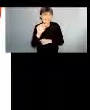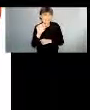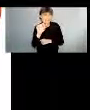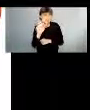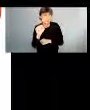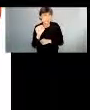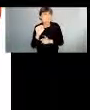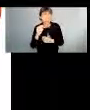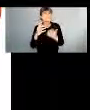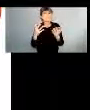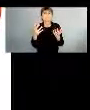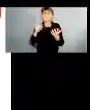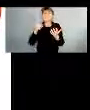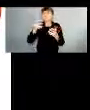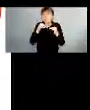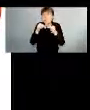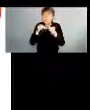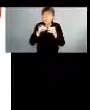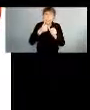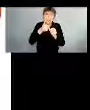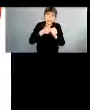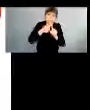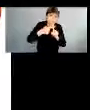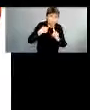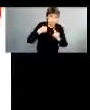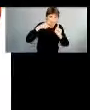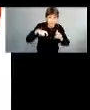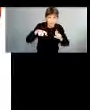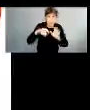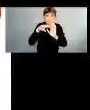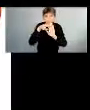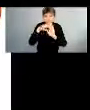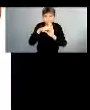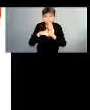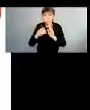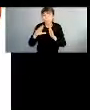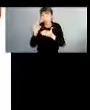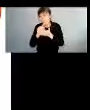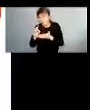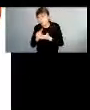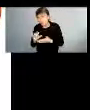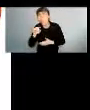to do each month or each week, for example), or you might use some sort of flow lane chart